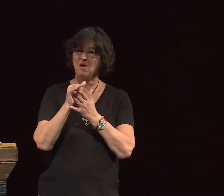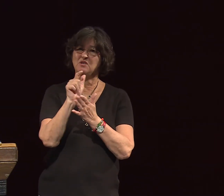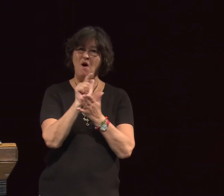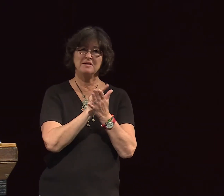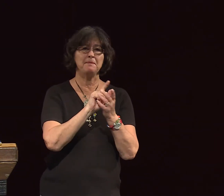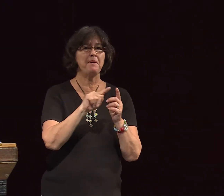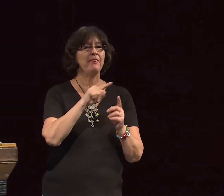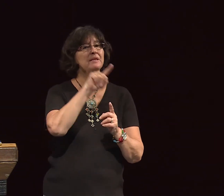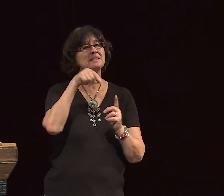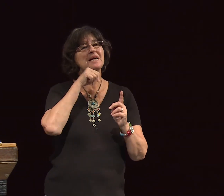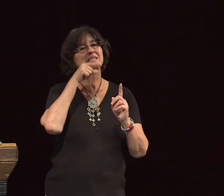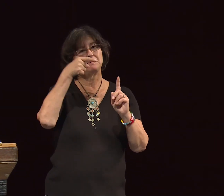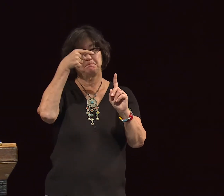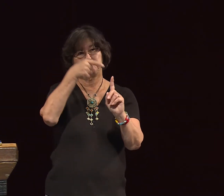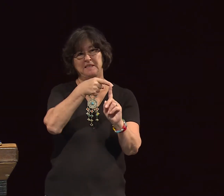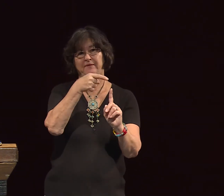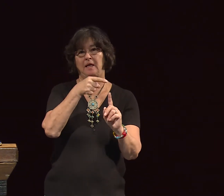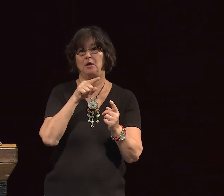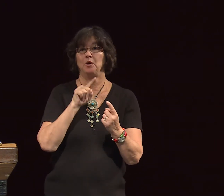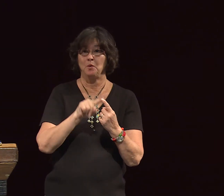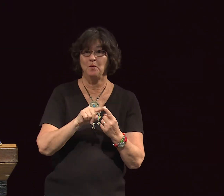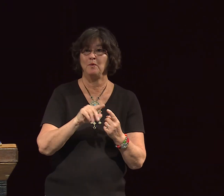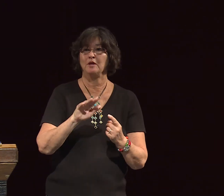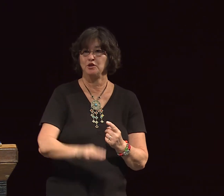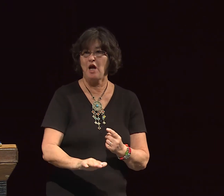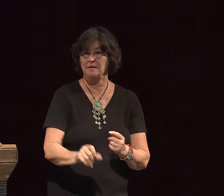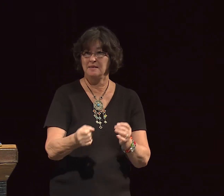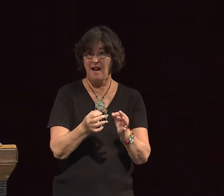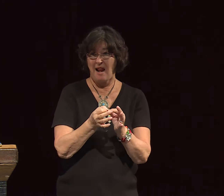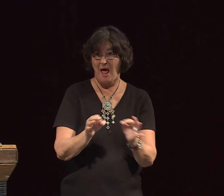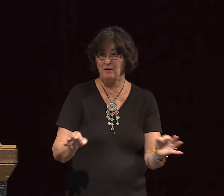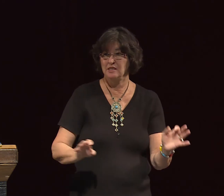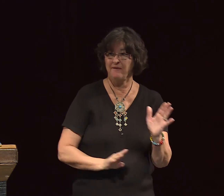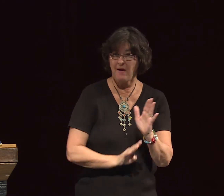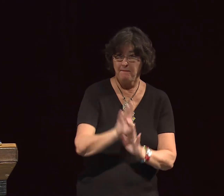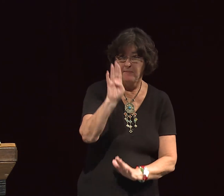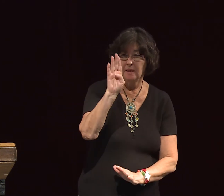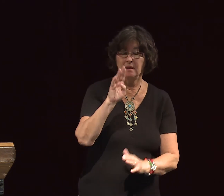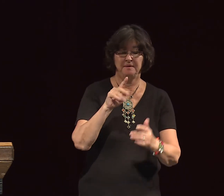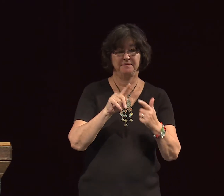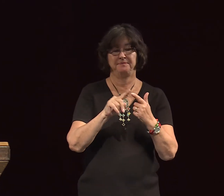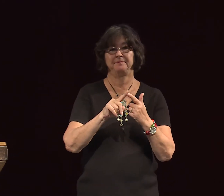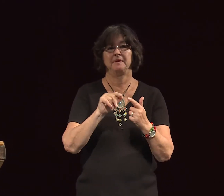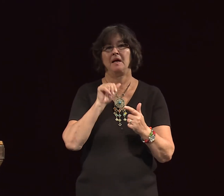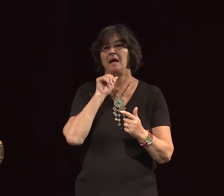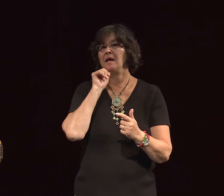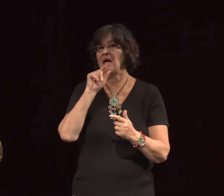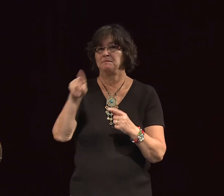We do have all of this legislation, but it's not specific to children's right